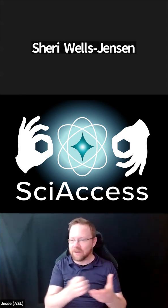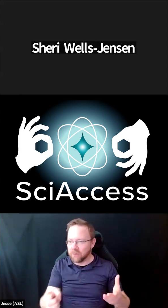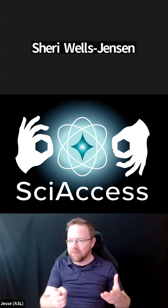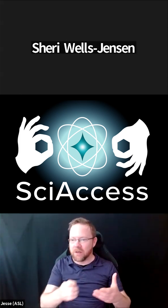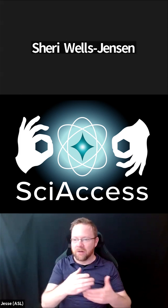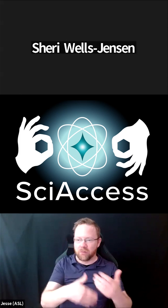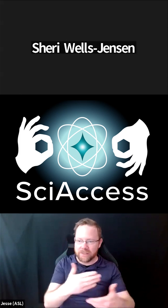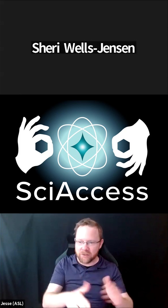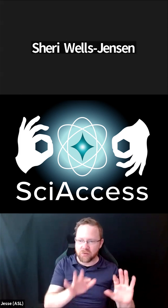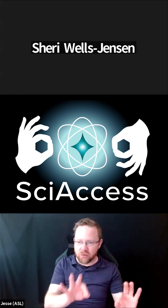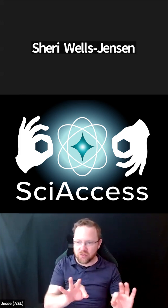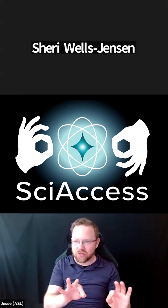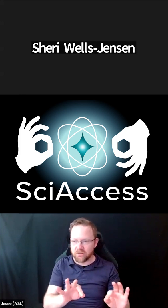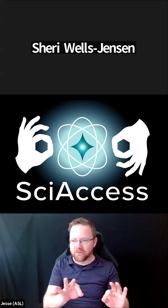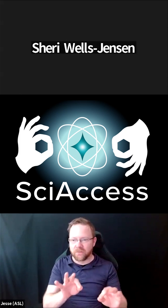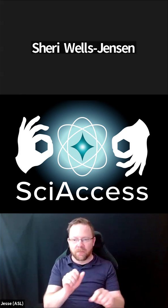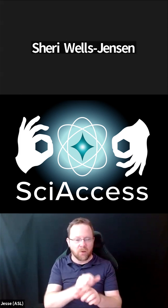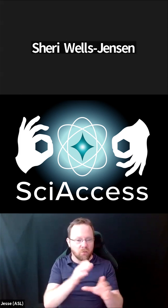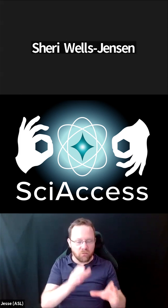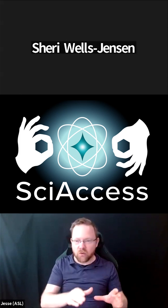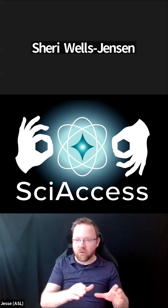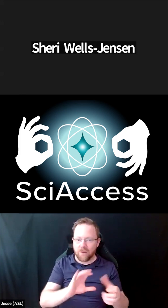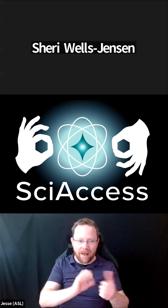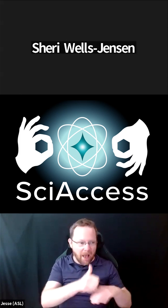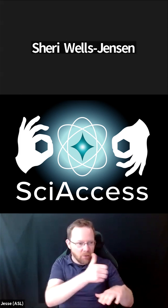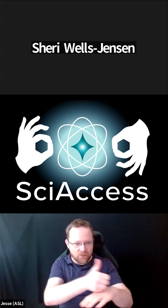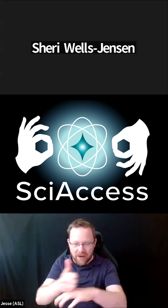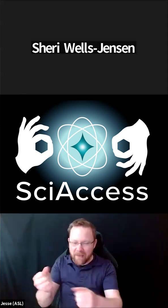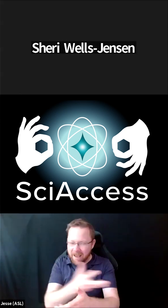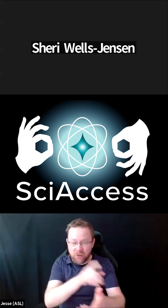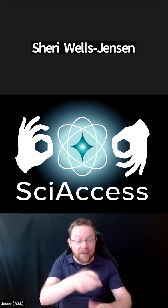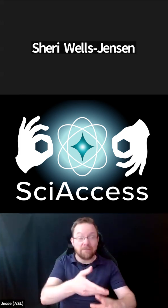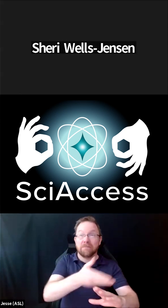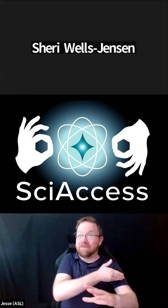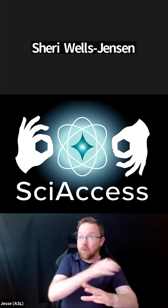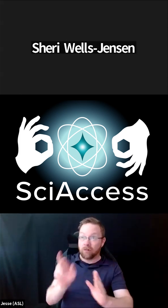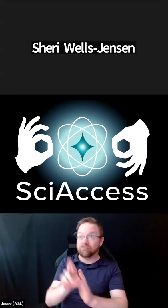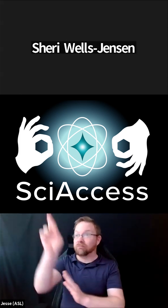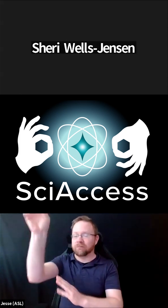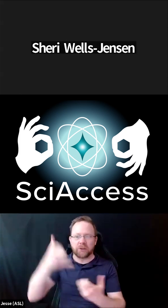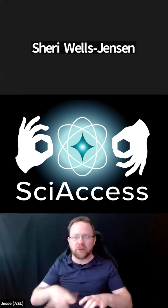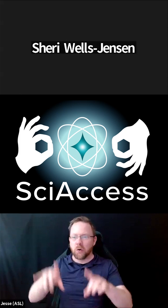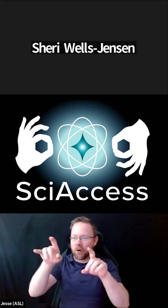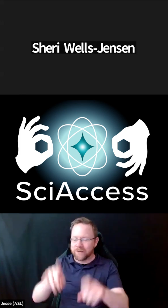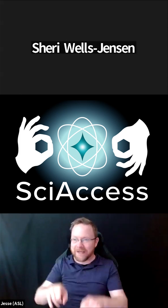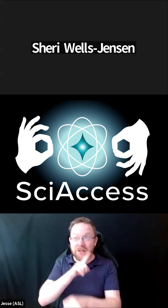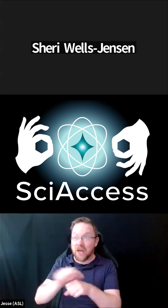before you go into space because you don't want to test those variables while flying. You don't want to be halfway to the moon figuring out how